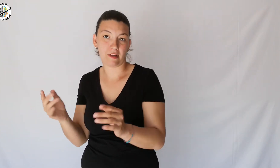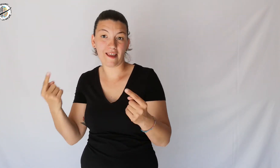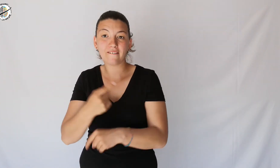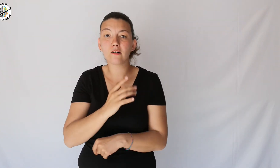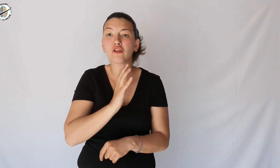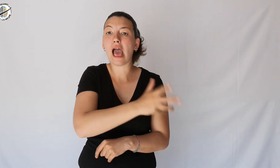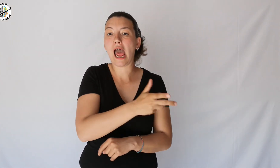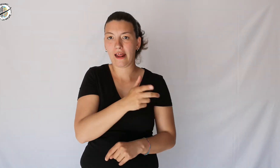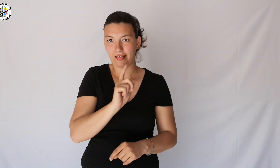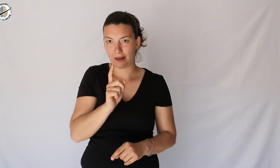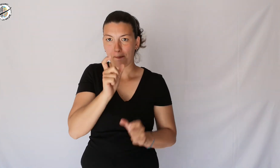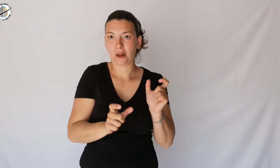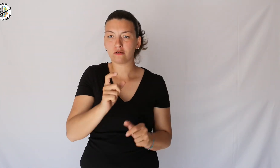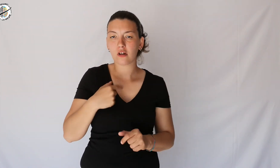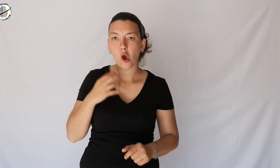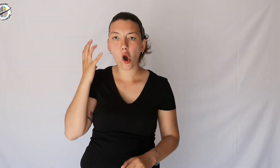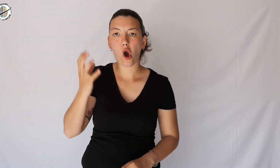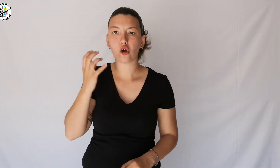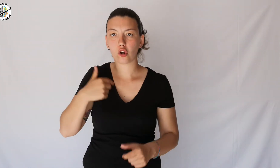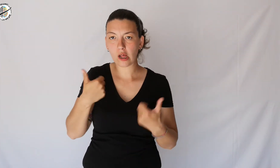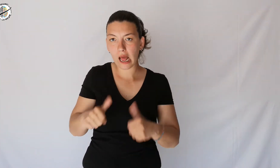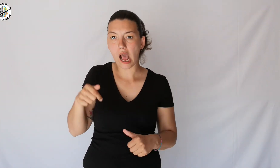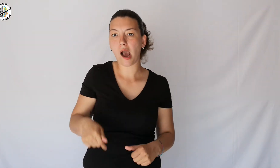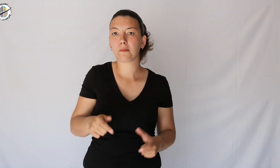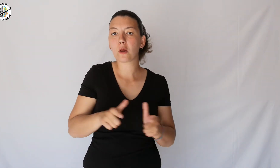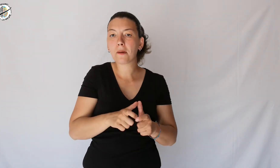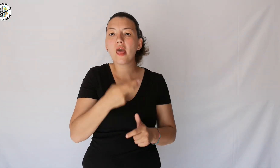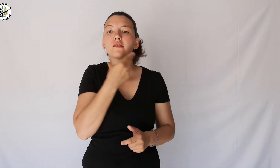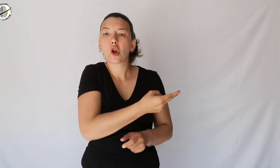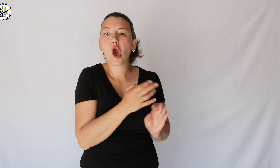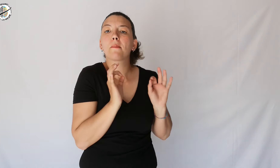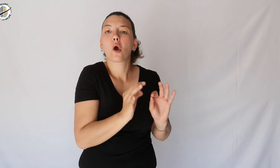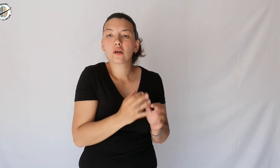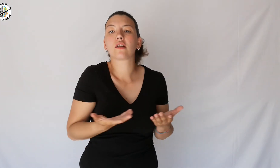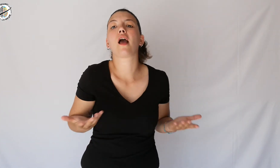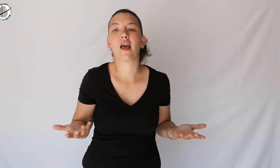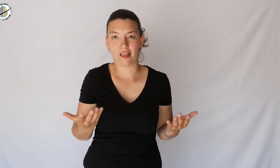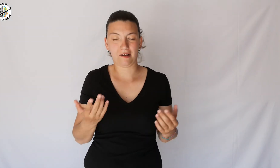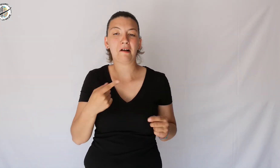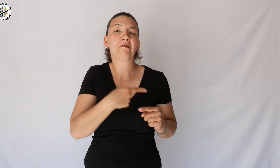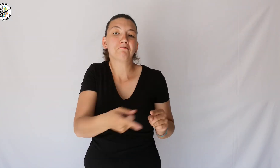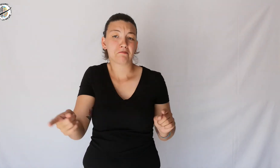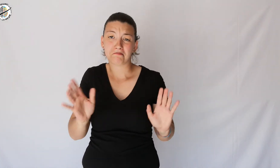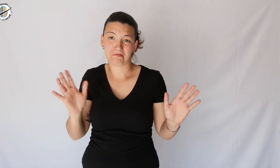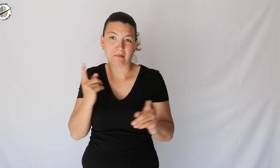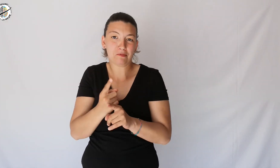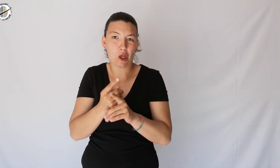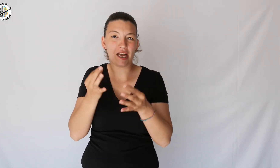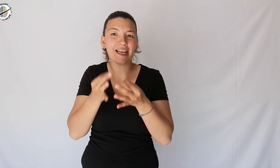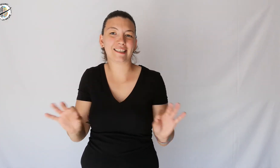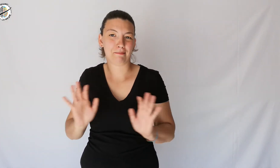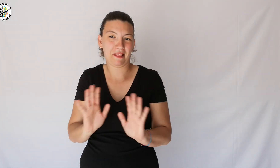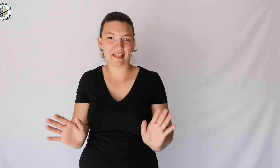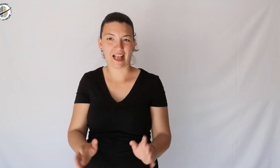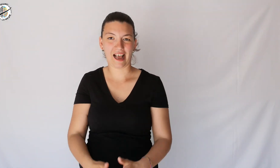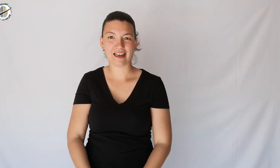others have remained so because the inhabitants are proud of the name of their country. We must respect them.